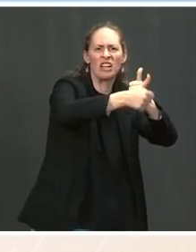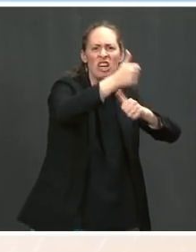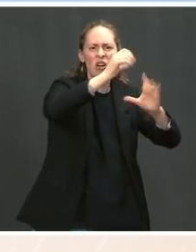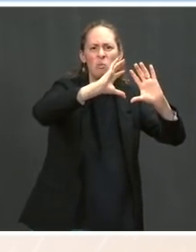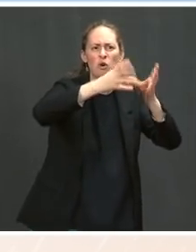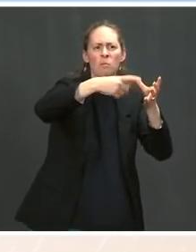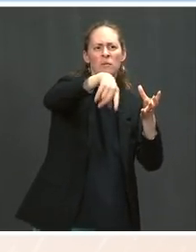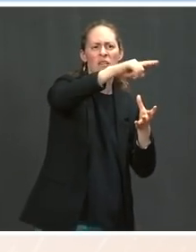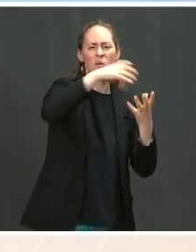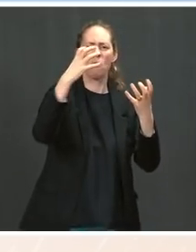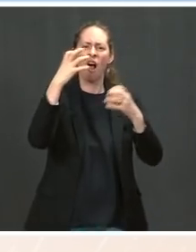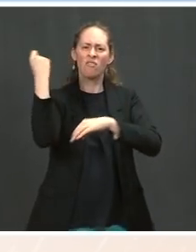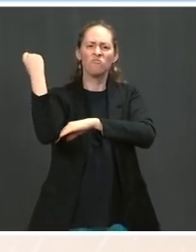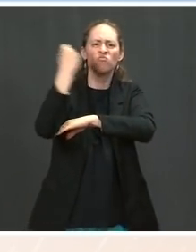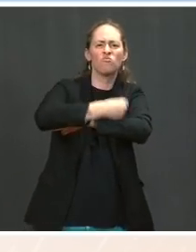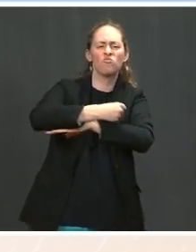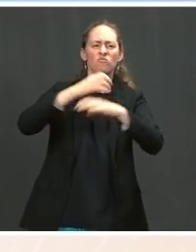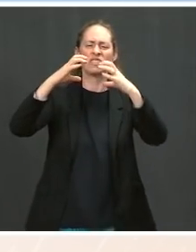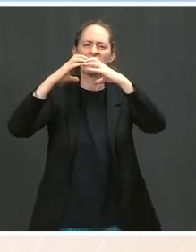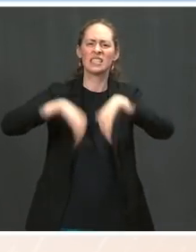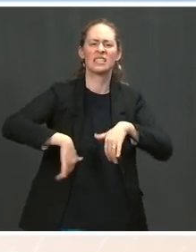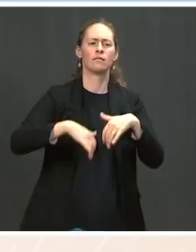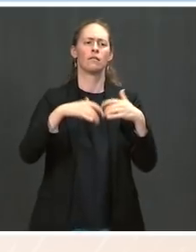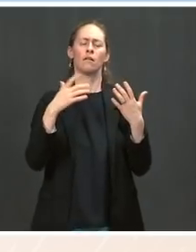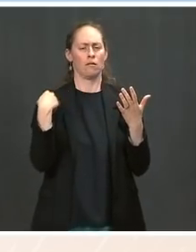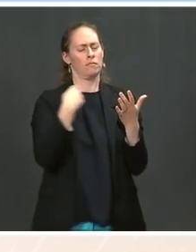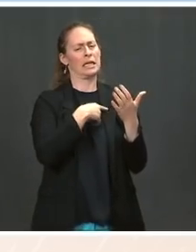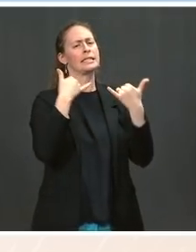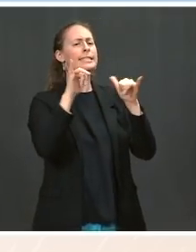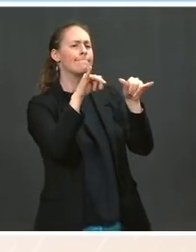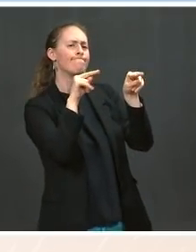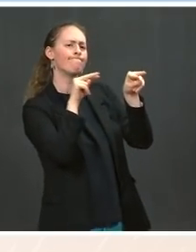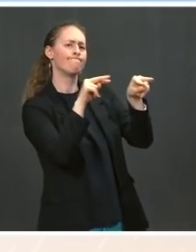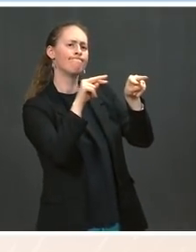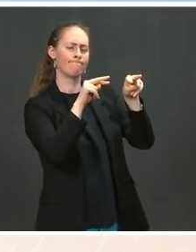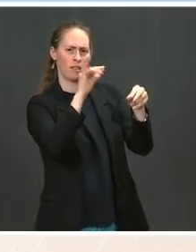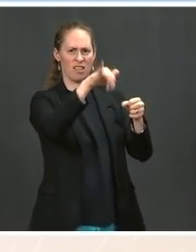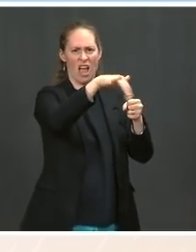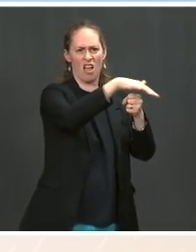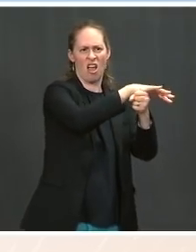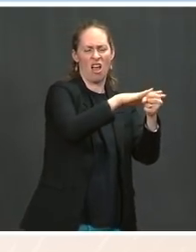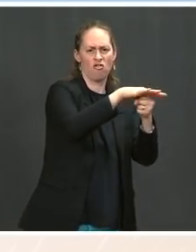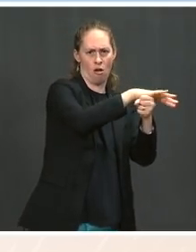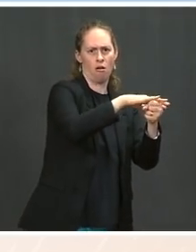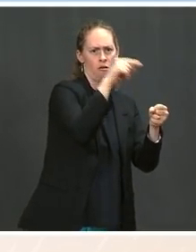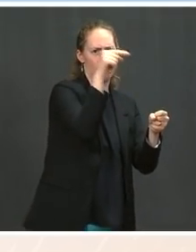but also continuing to monitor things in the region. We're not going to take our threat off of --